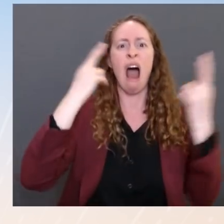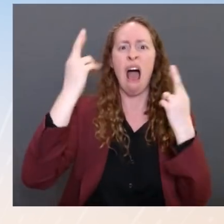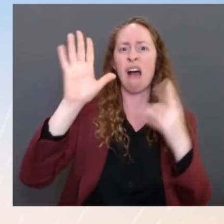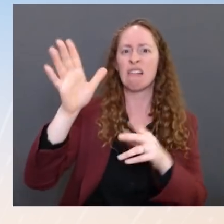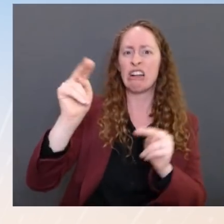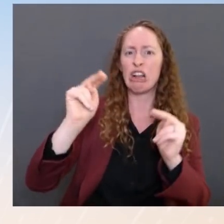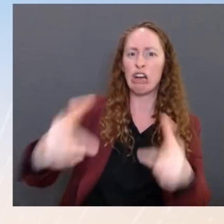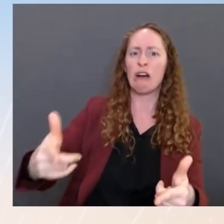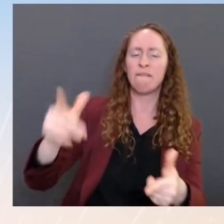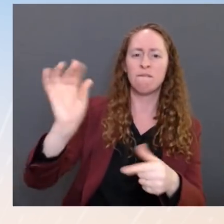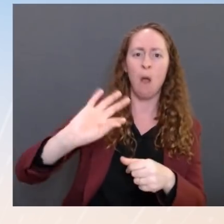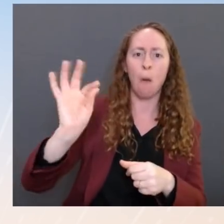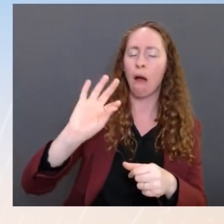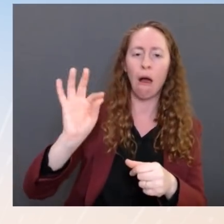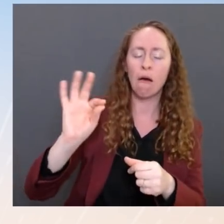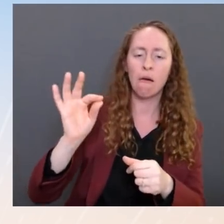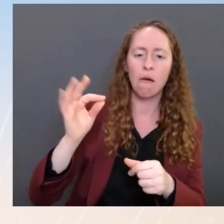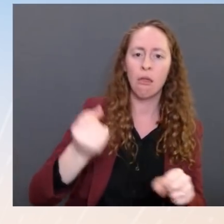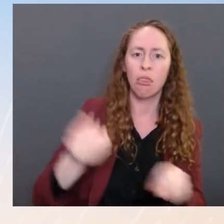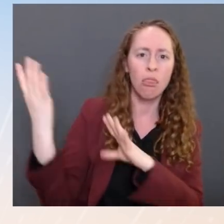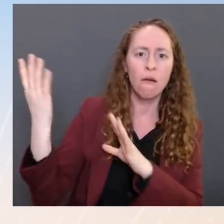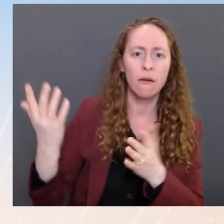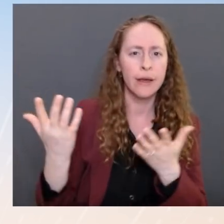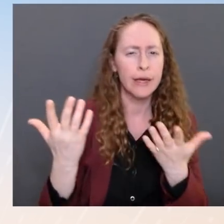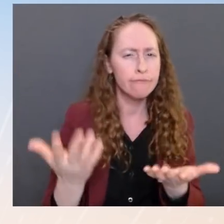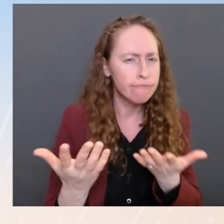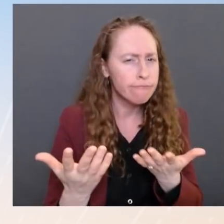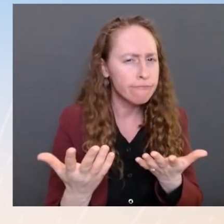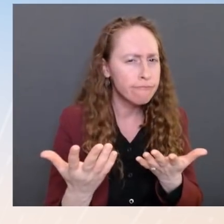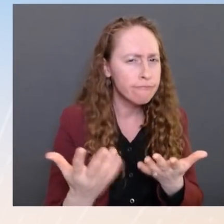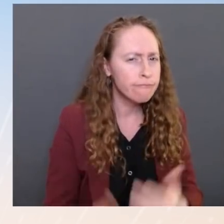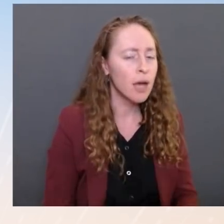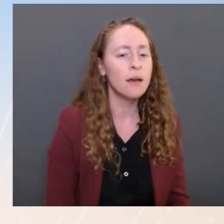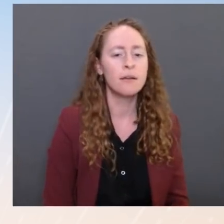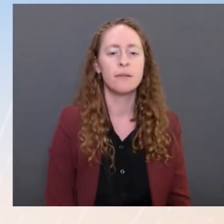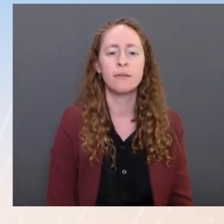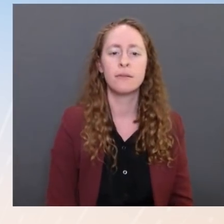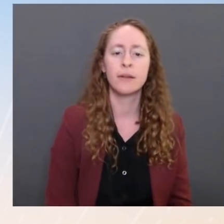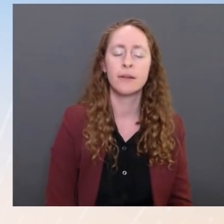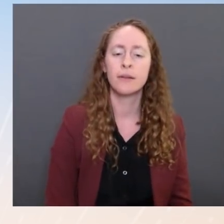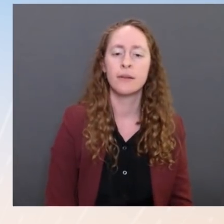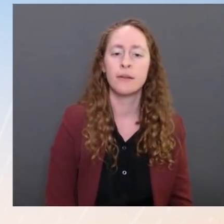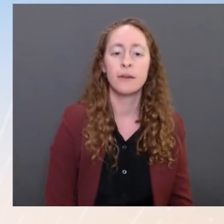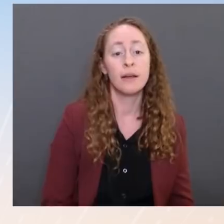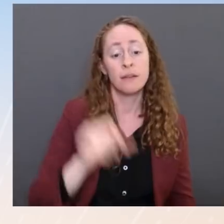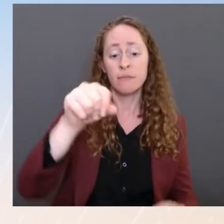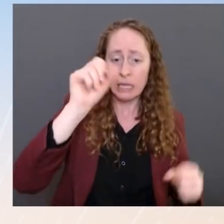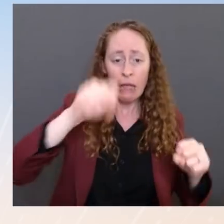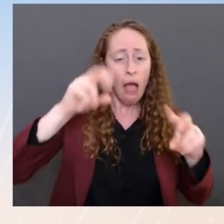to take a look at if there are any issues that could have been improved here. I don't have any specific analysis of that at this moment in time.